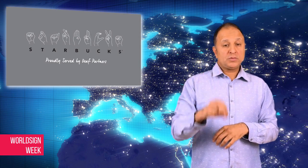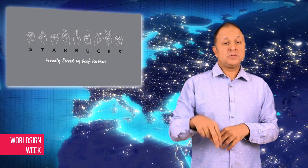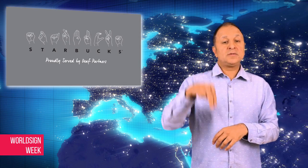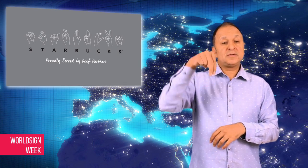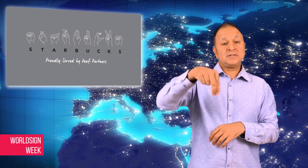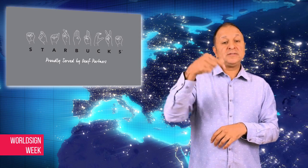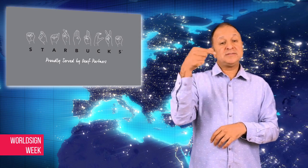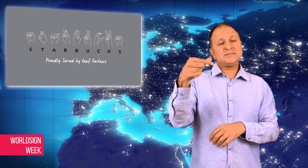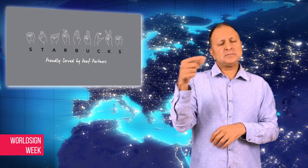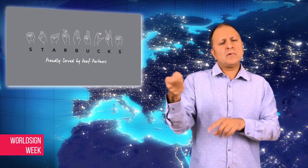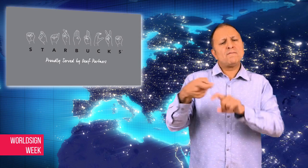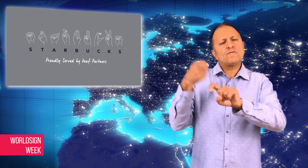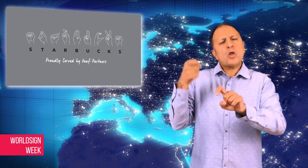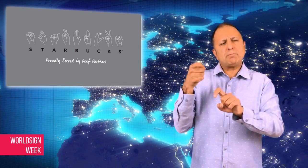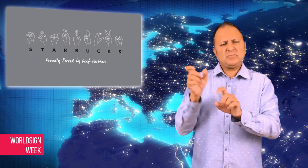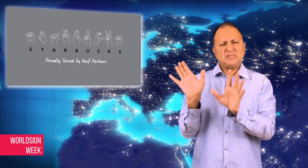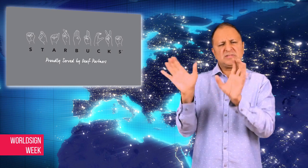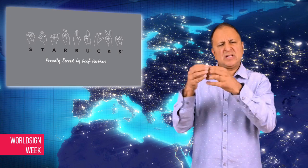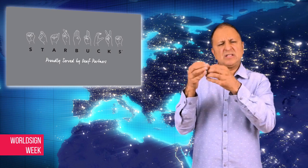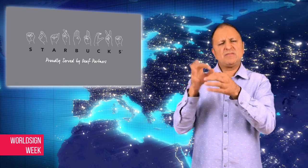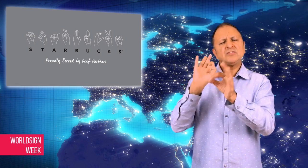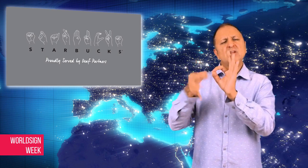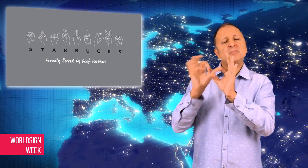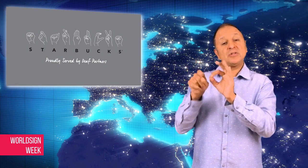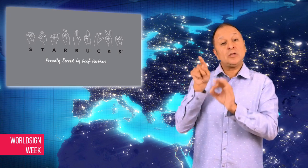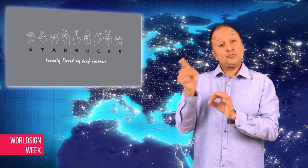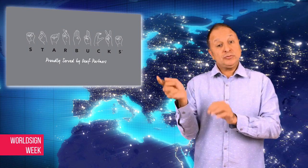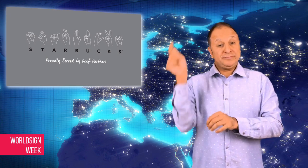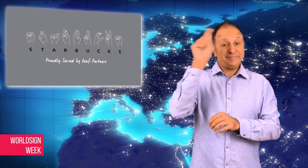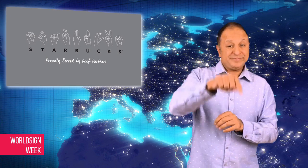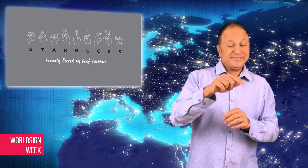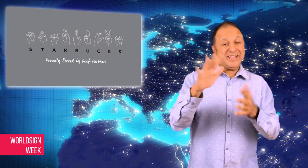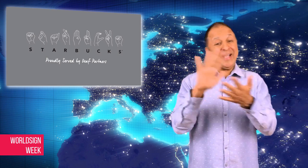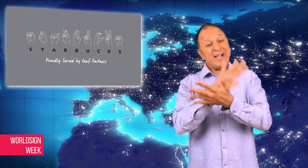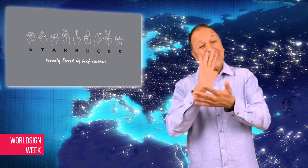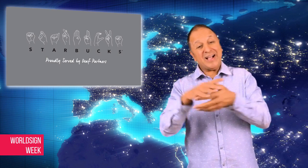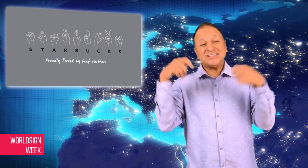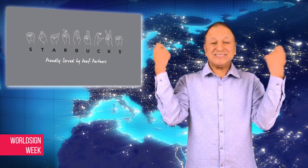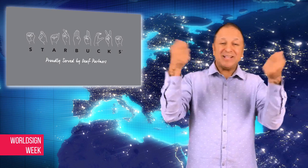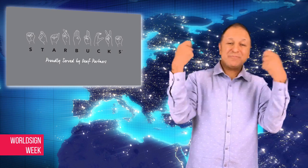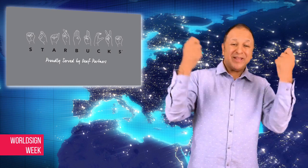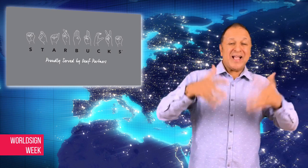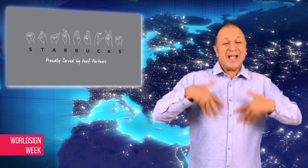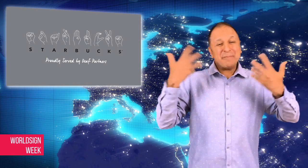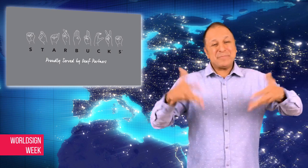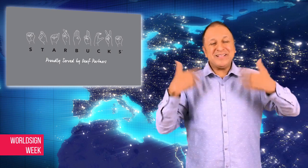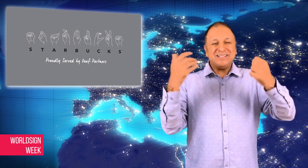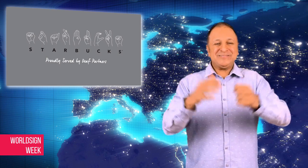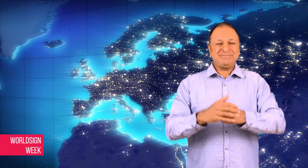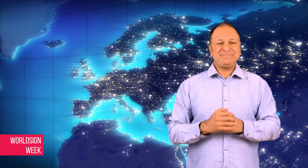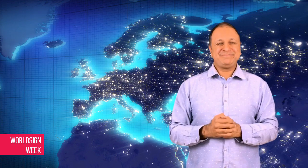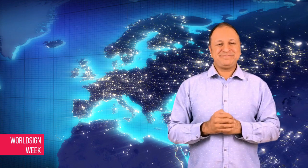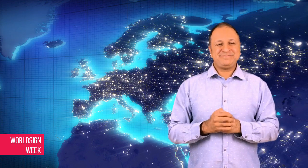Society of Interpreters attended the celebration.